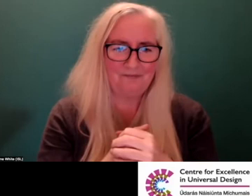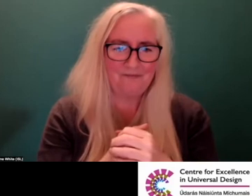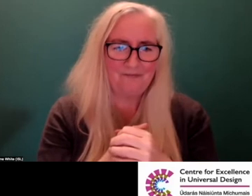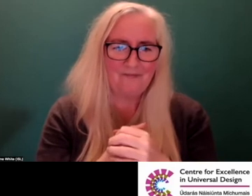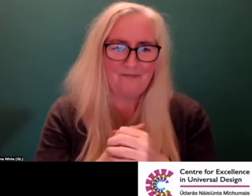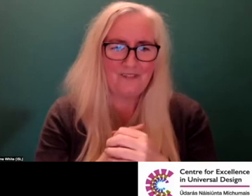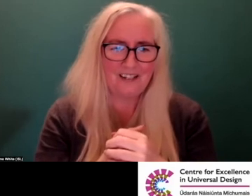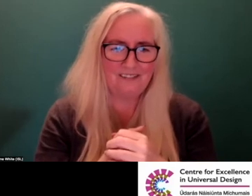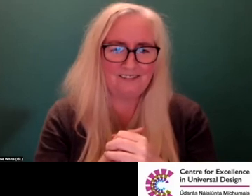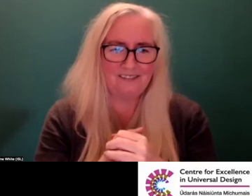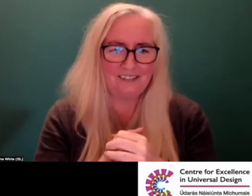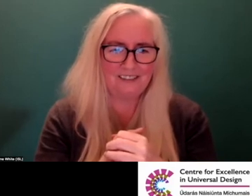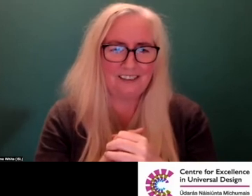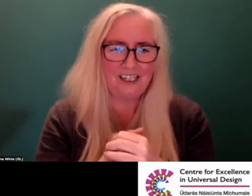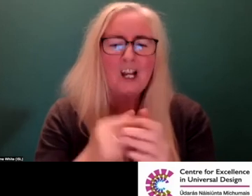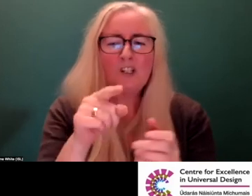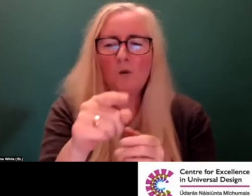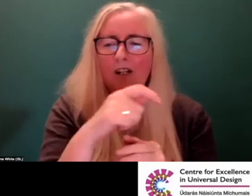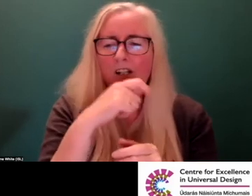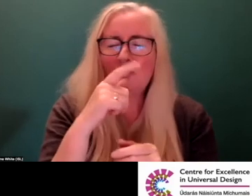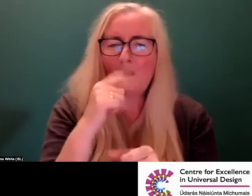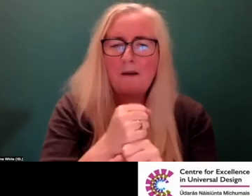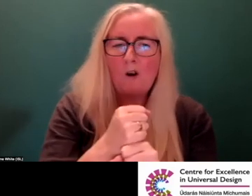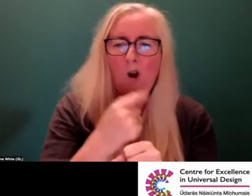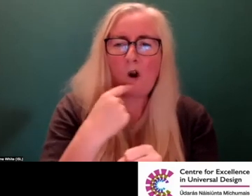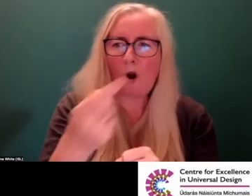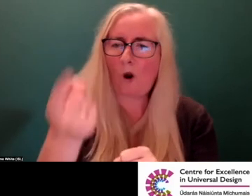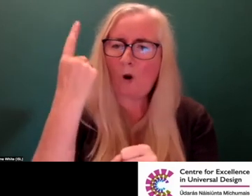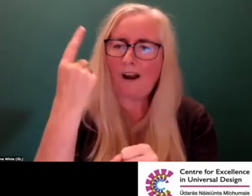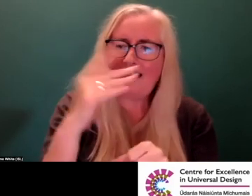And then one in relation to I suppose your call for action.